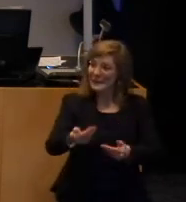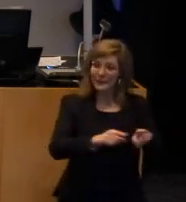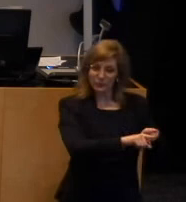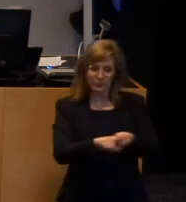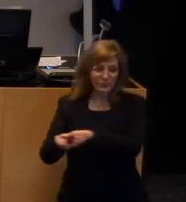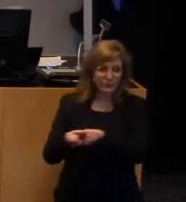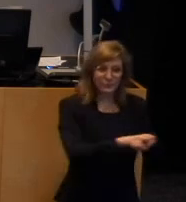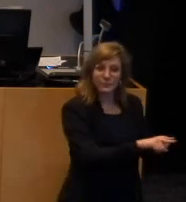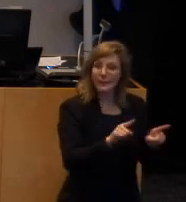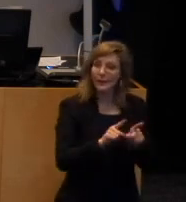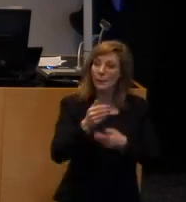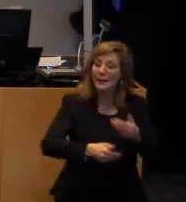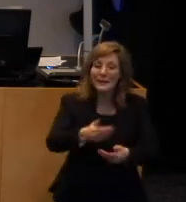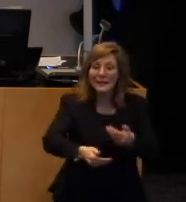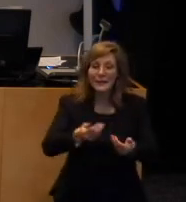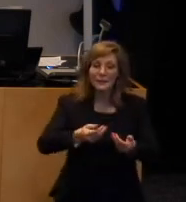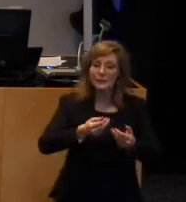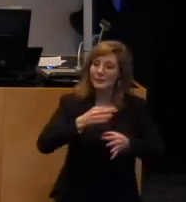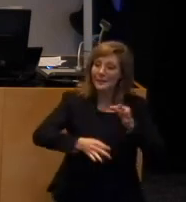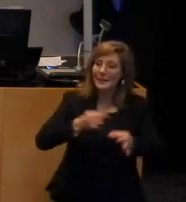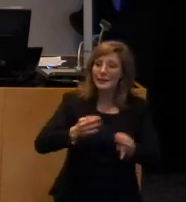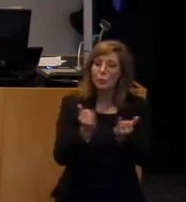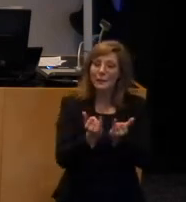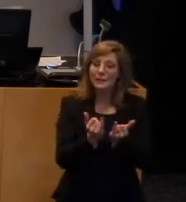This study did not reveal a degree of uniformity,